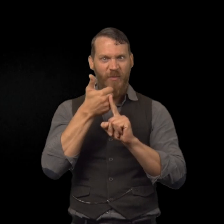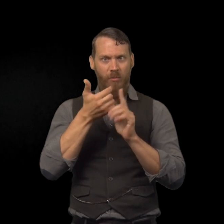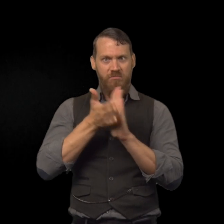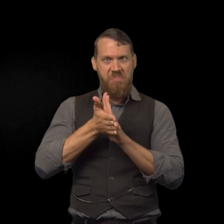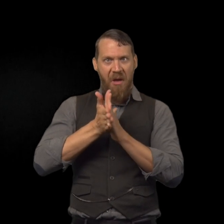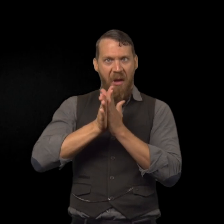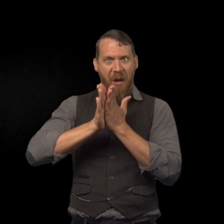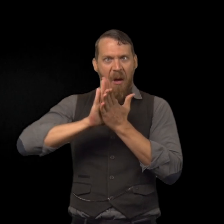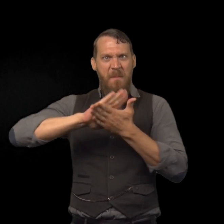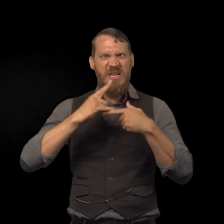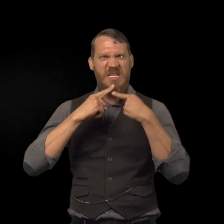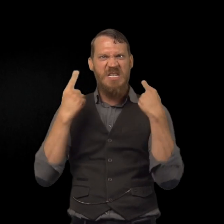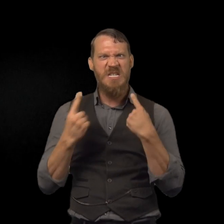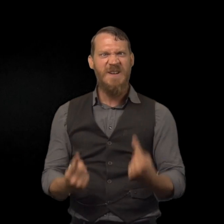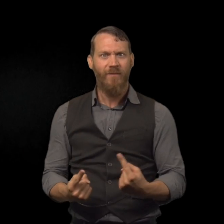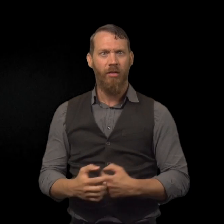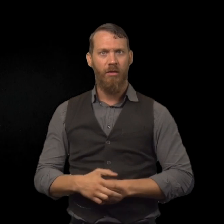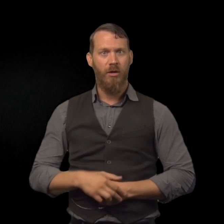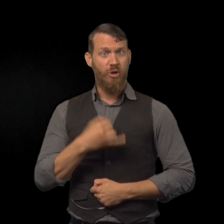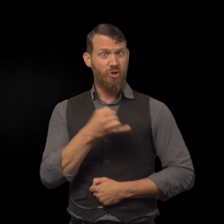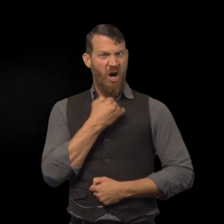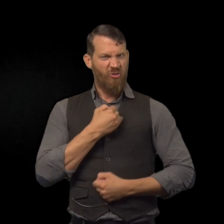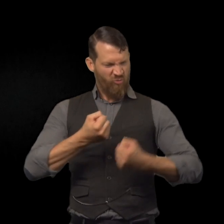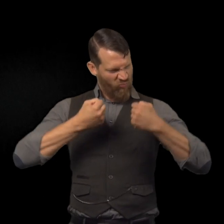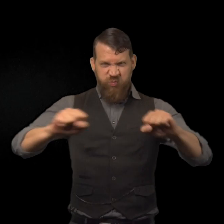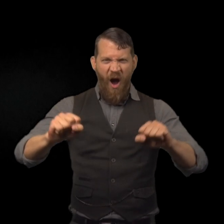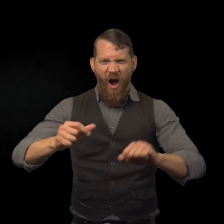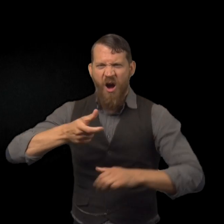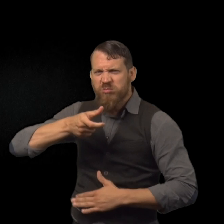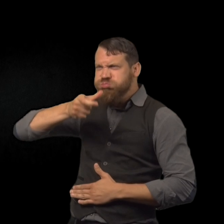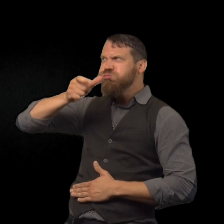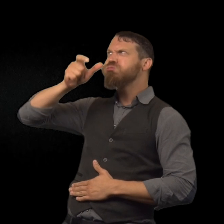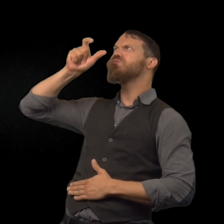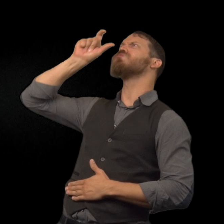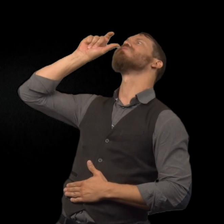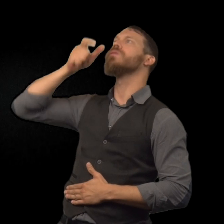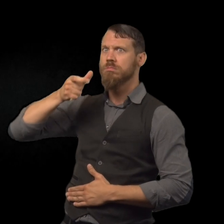that would transform him into evil. Dr. Jekyll tried it.